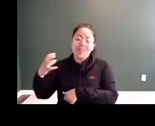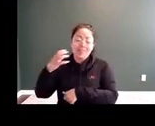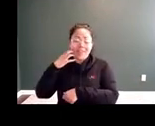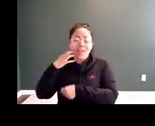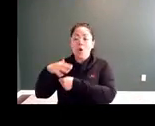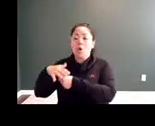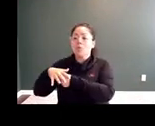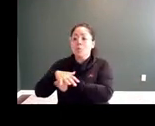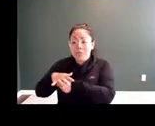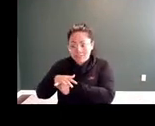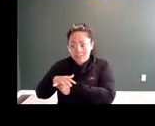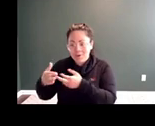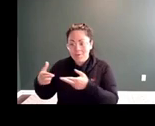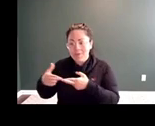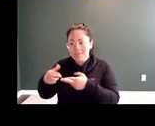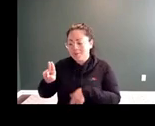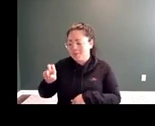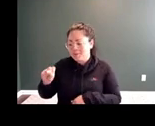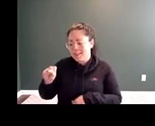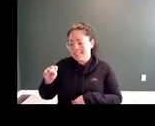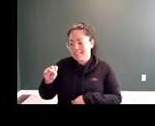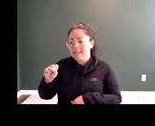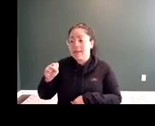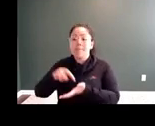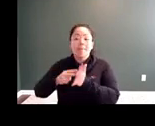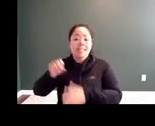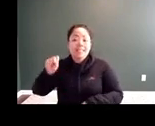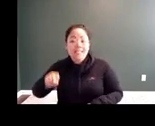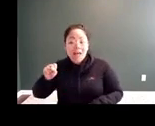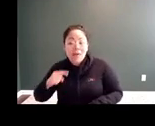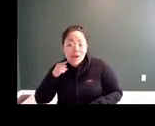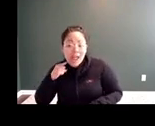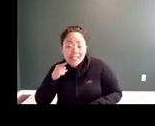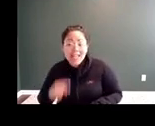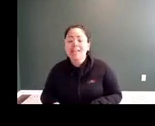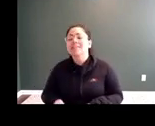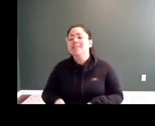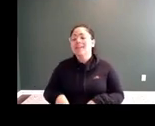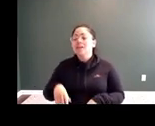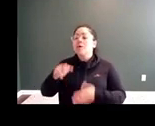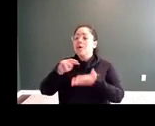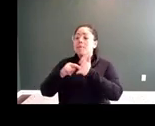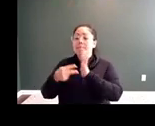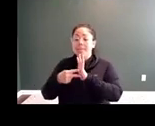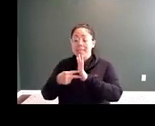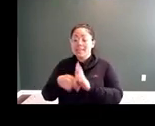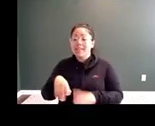All right? So, you know, would you be making the same employment decision for someone with the national origin accent that you would for someone